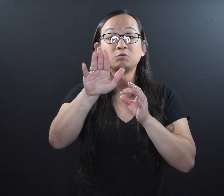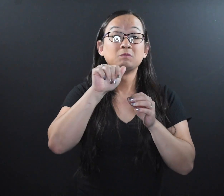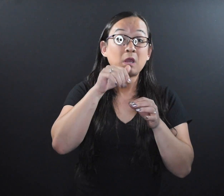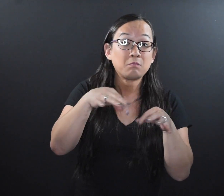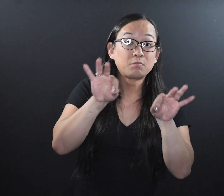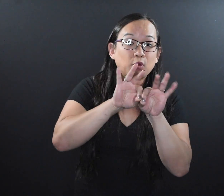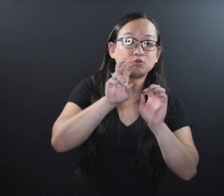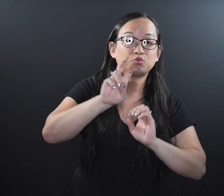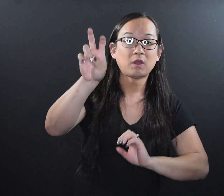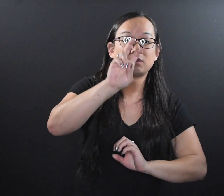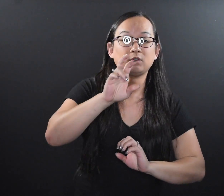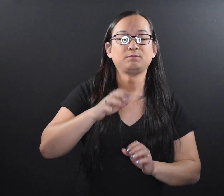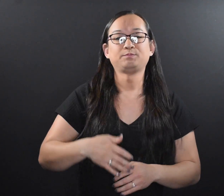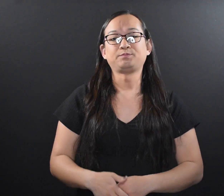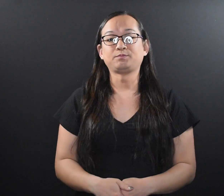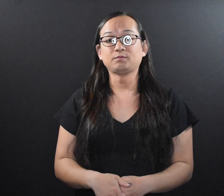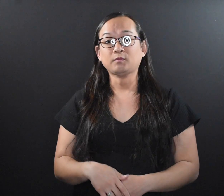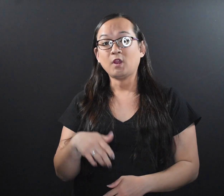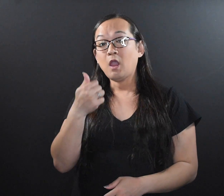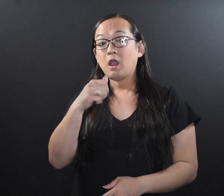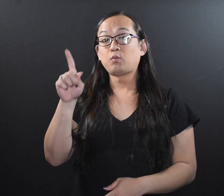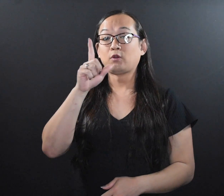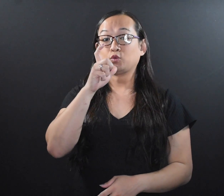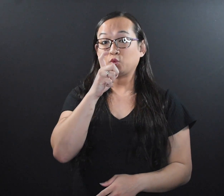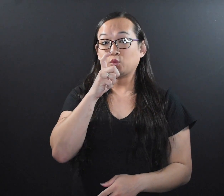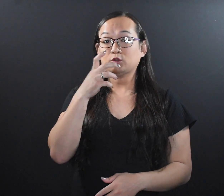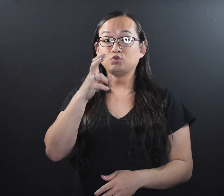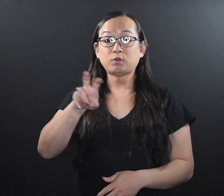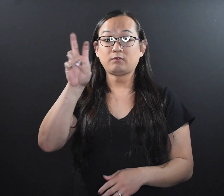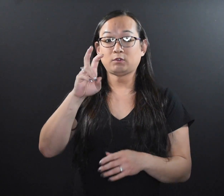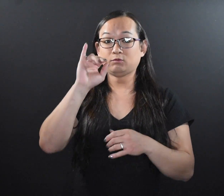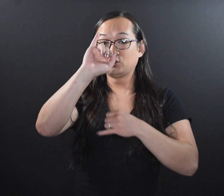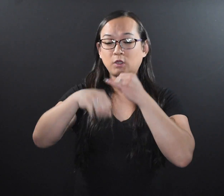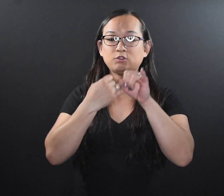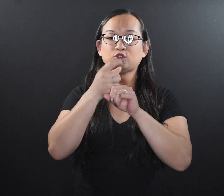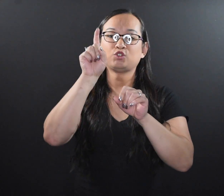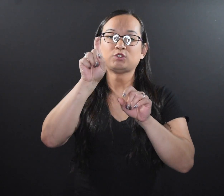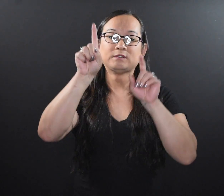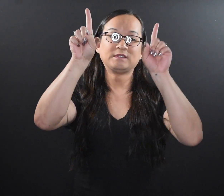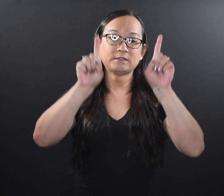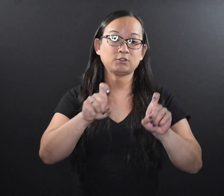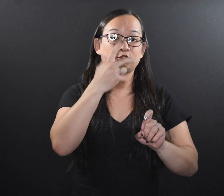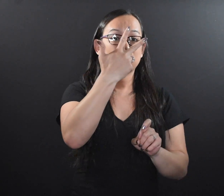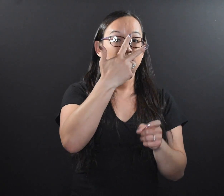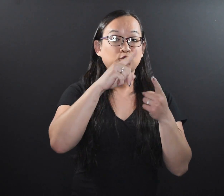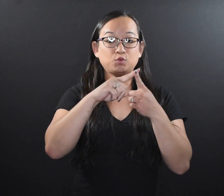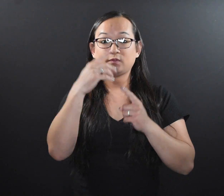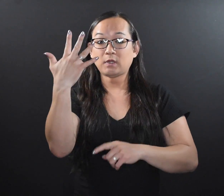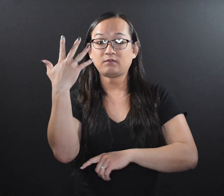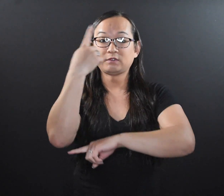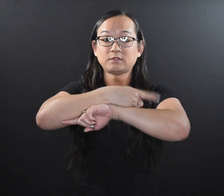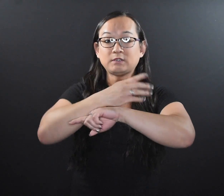vaccinated, it is all that more important to consider postponing non-essential travel. Anyone who has traveled internationally is recommended to test three to five